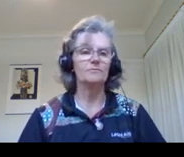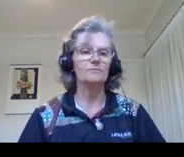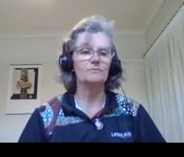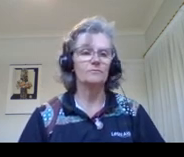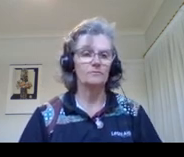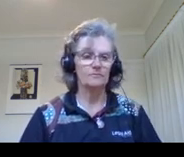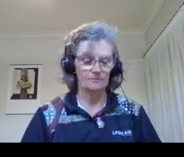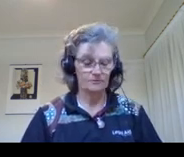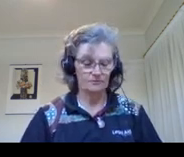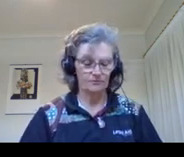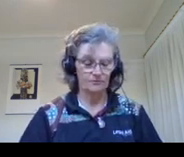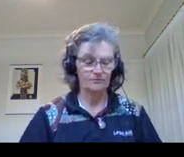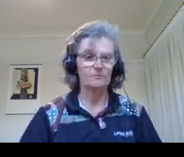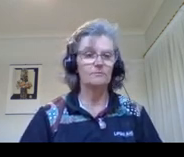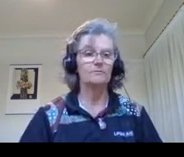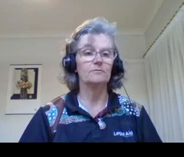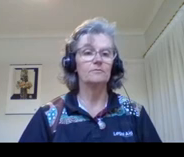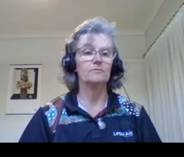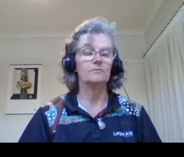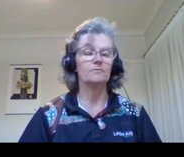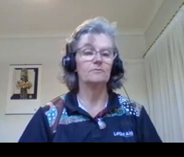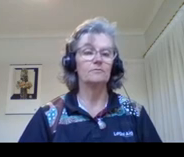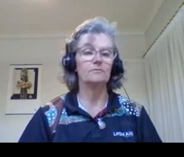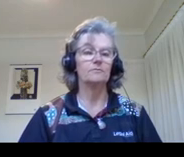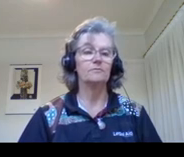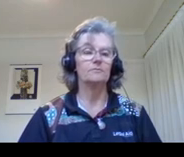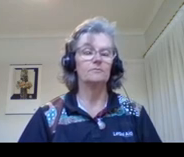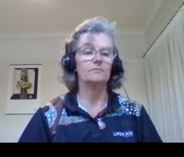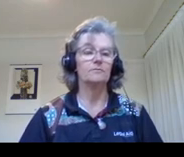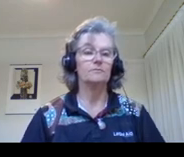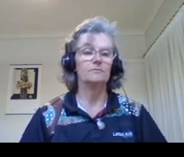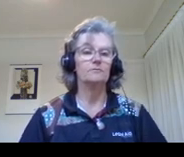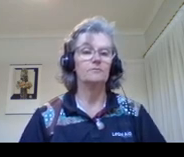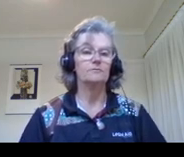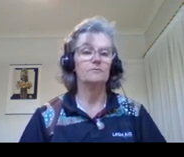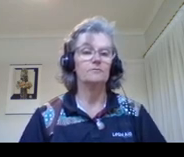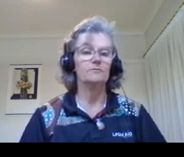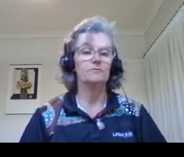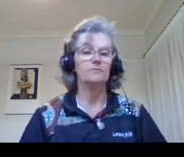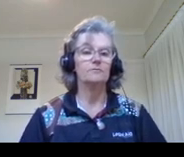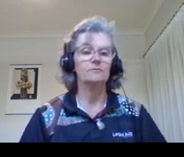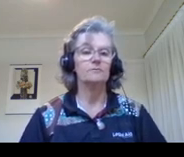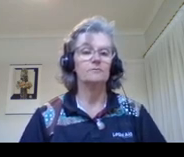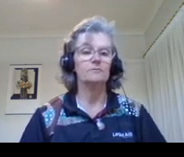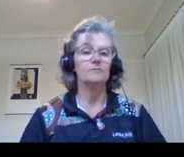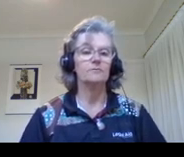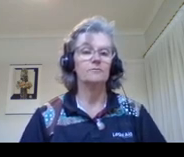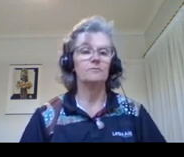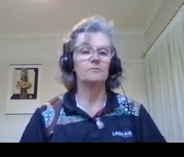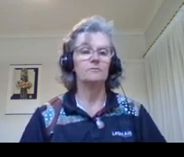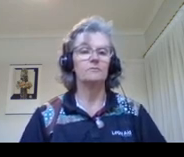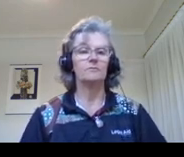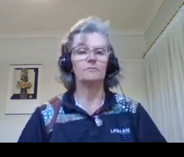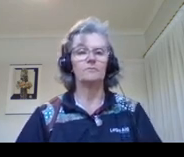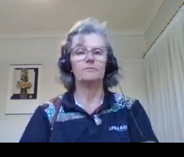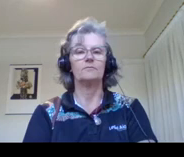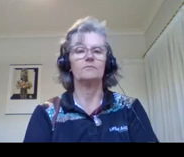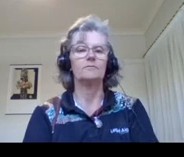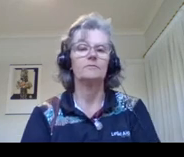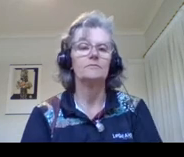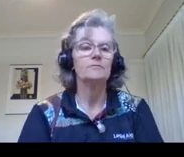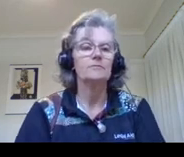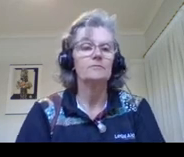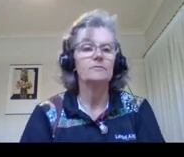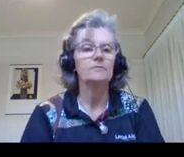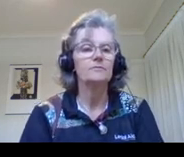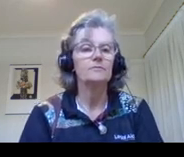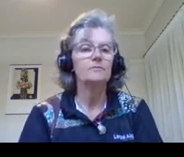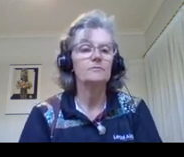approach people is through telephone calls or text messages and from around sort of august 2021 we've